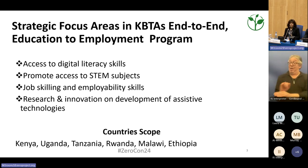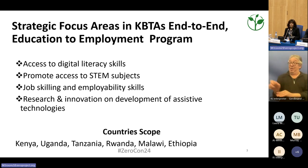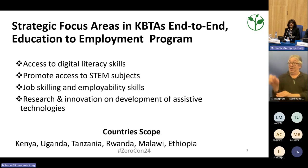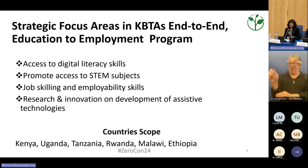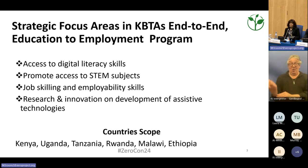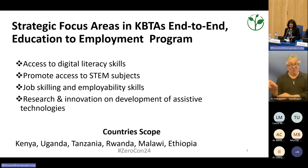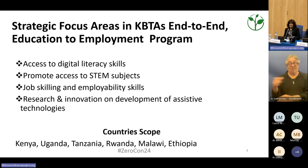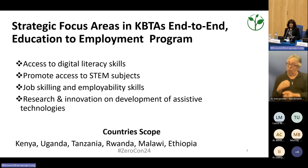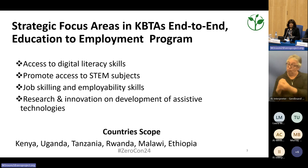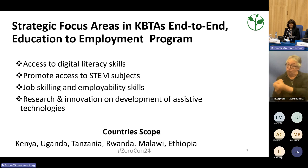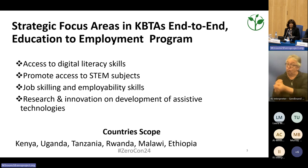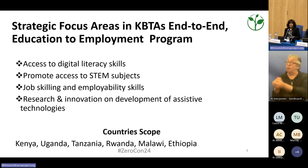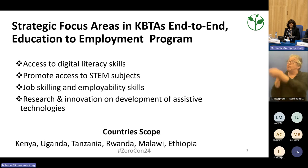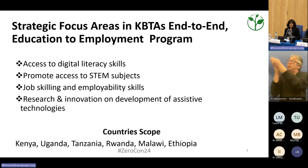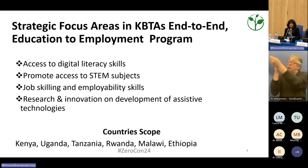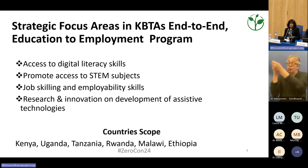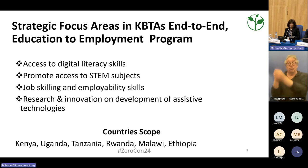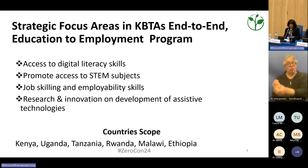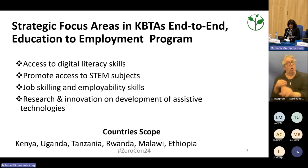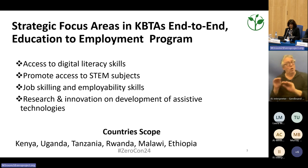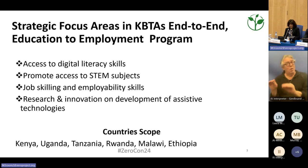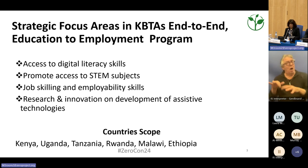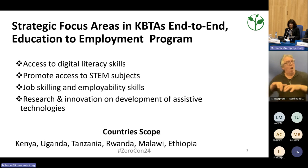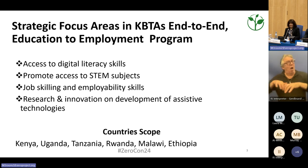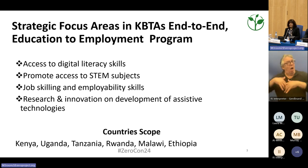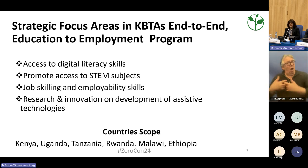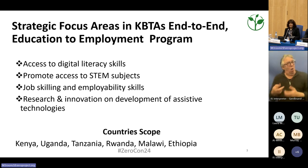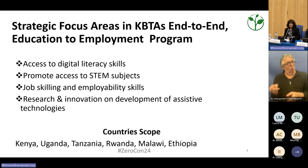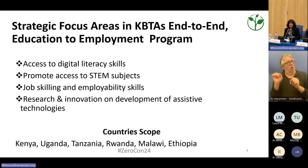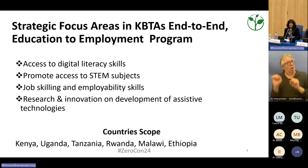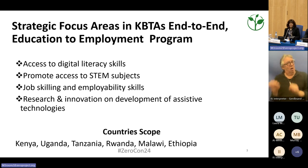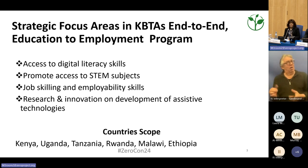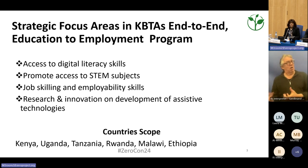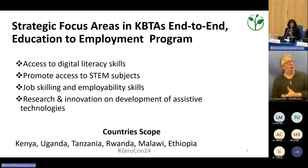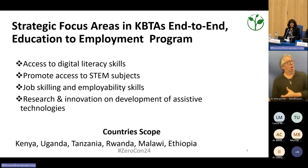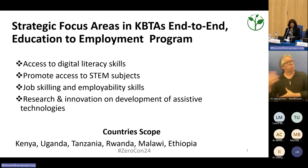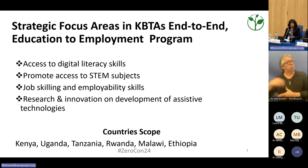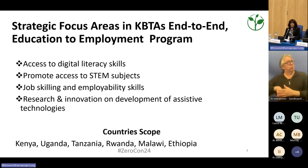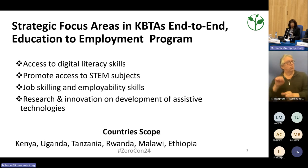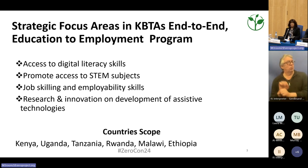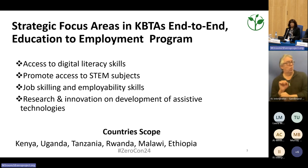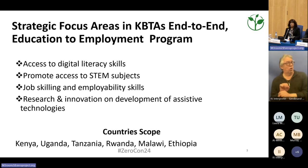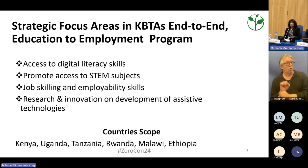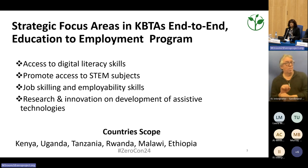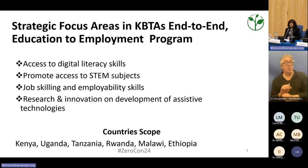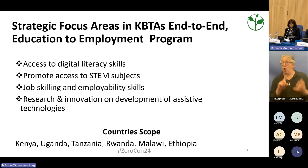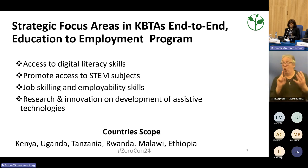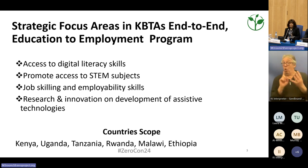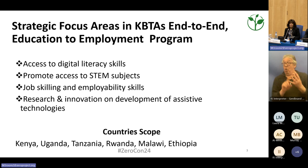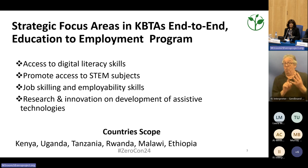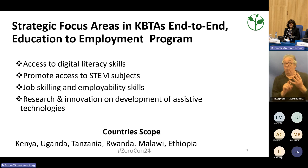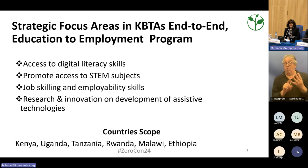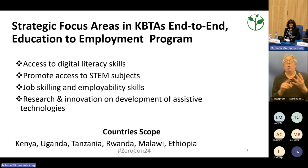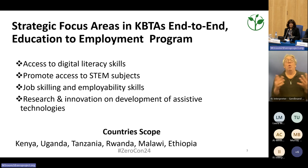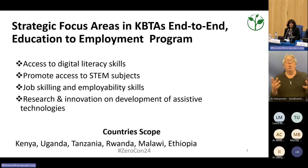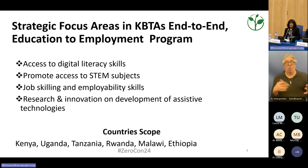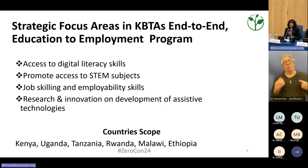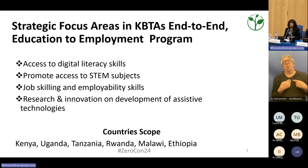to manage inclusion in the workplace. The last one is about doing research, supporting research. We